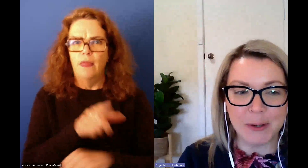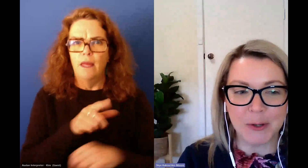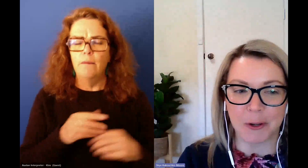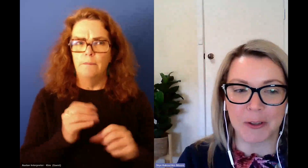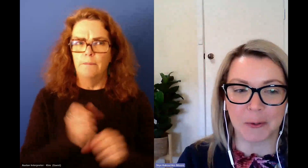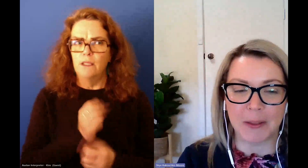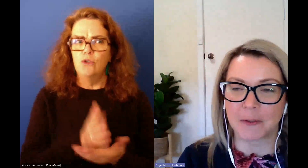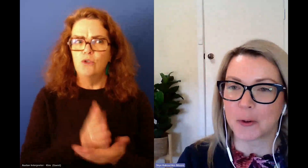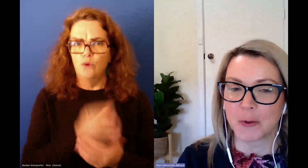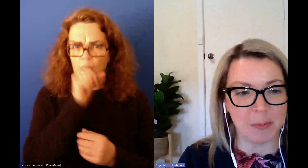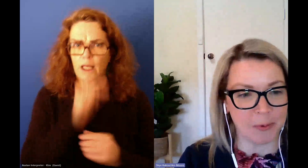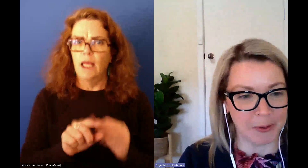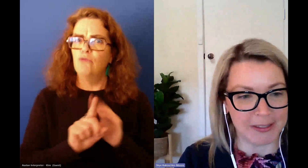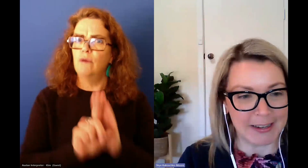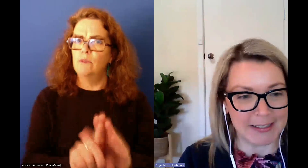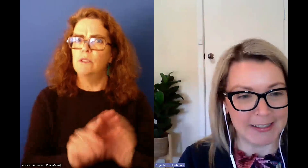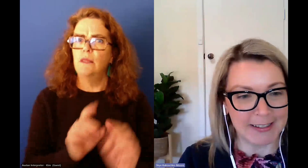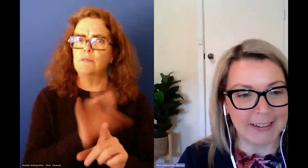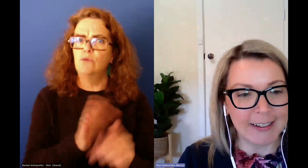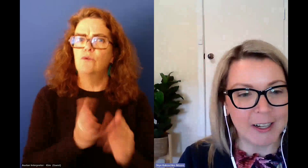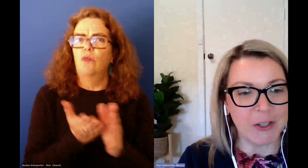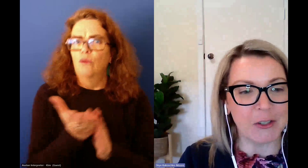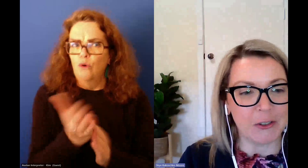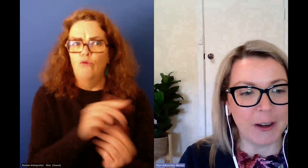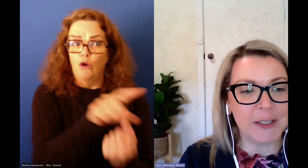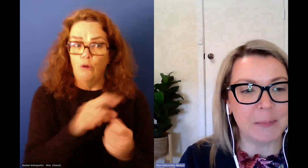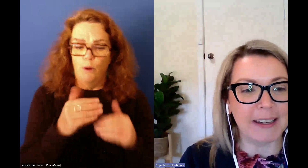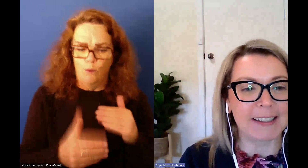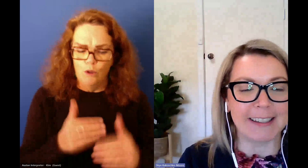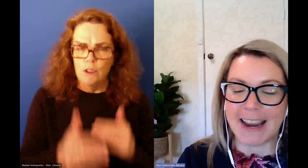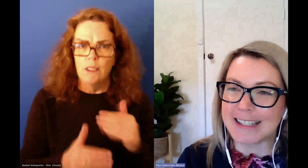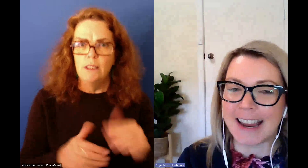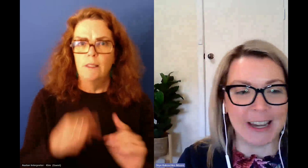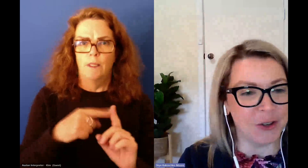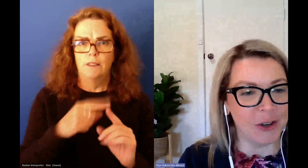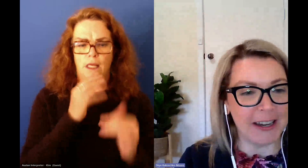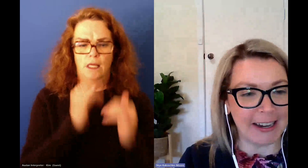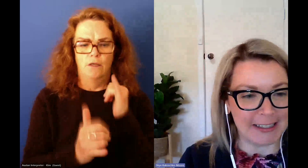mentoring throughout the recruitment process. Sshe strives to make the end to-end journey